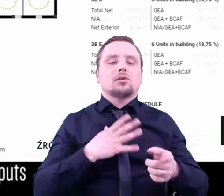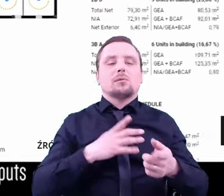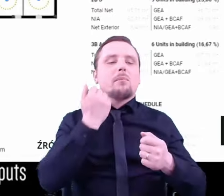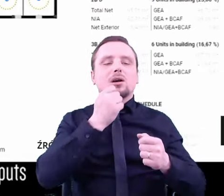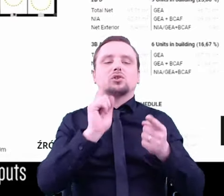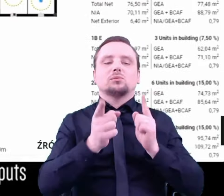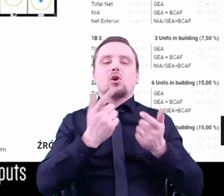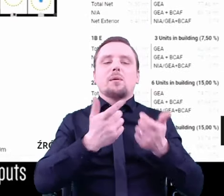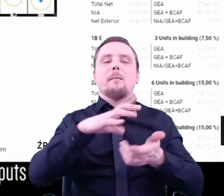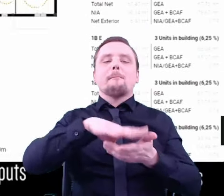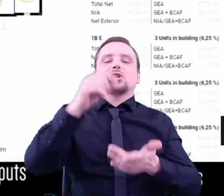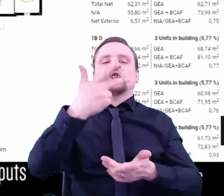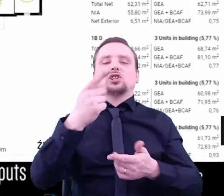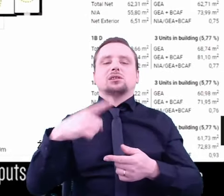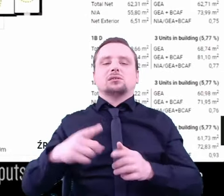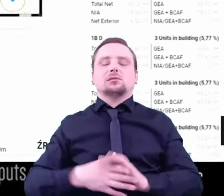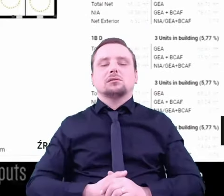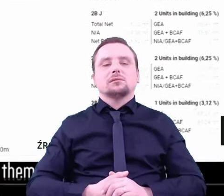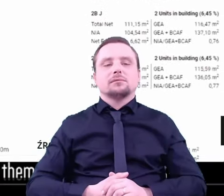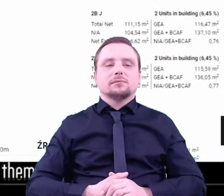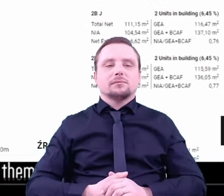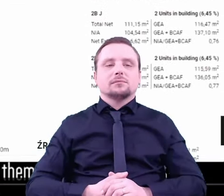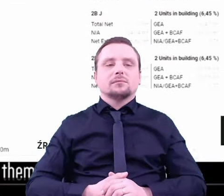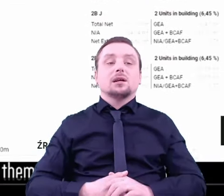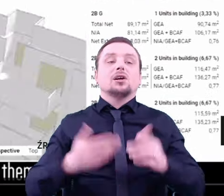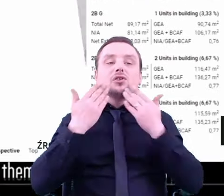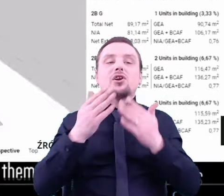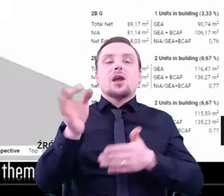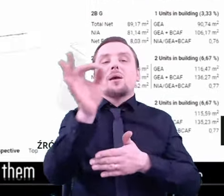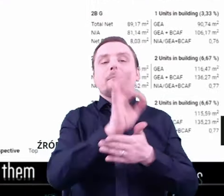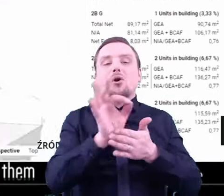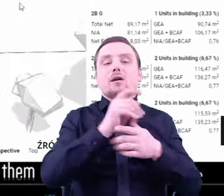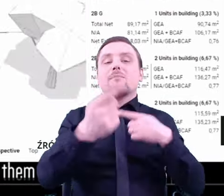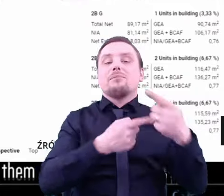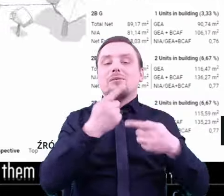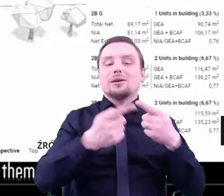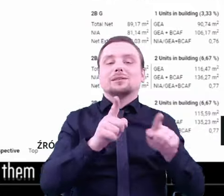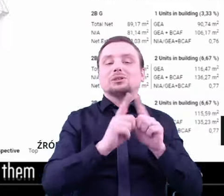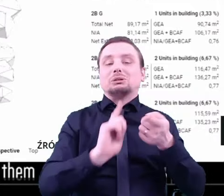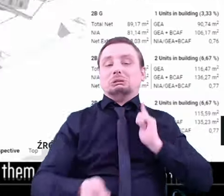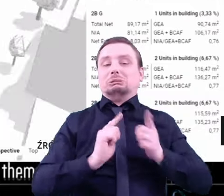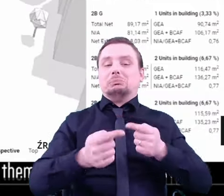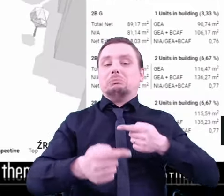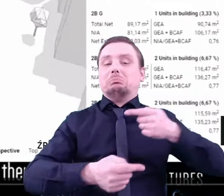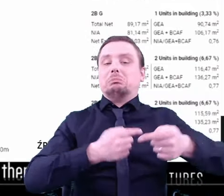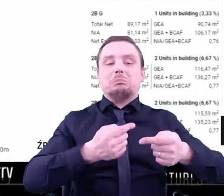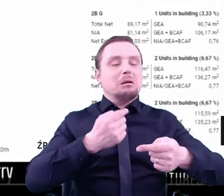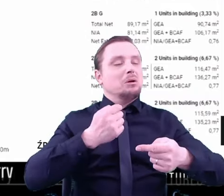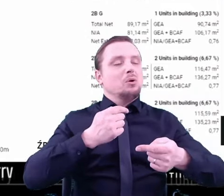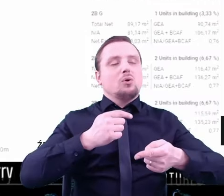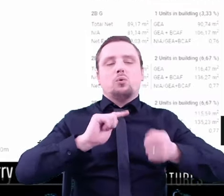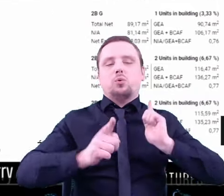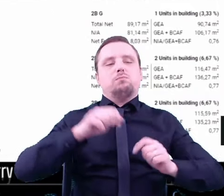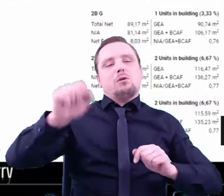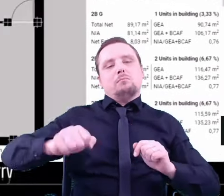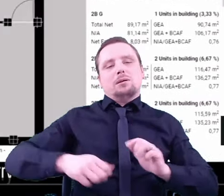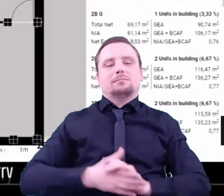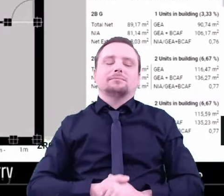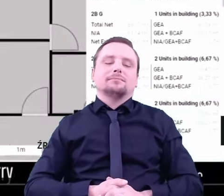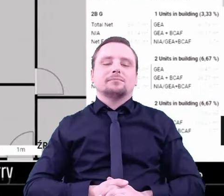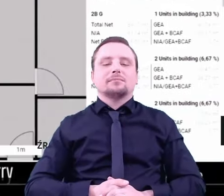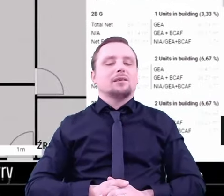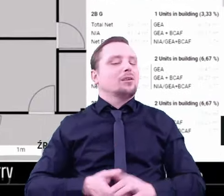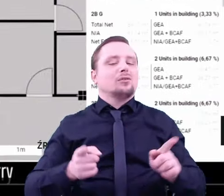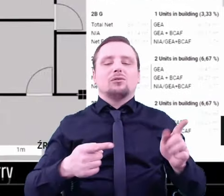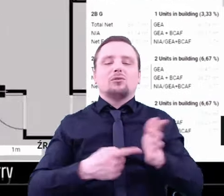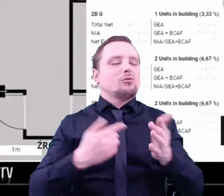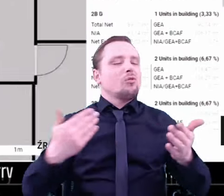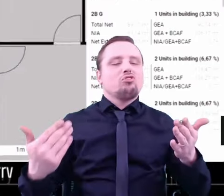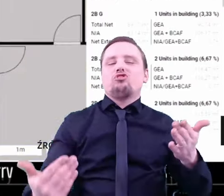making the design process and speed simply incredible, which is a total game-changer.